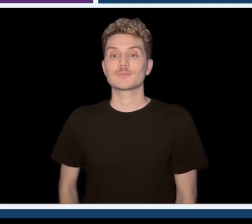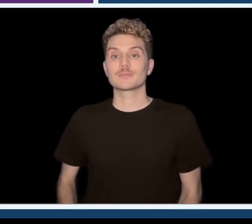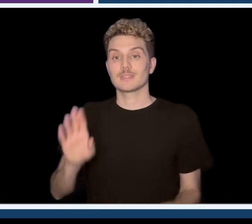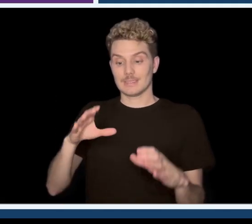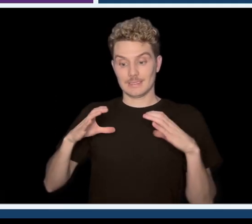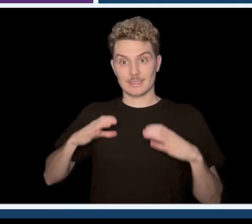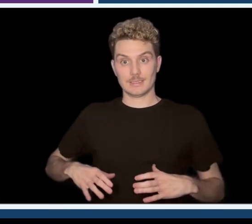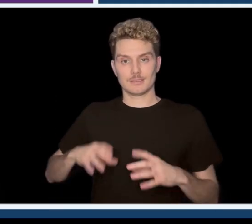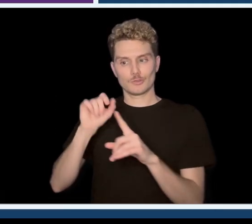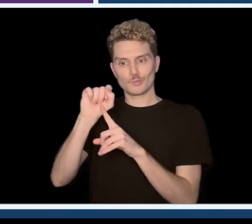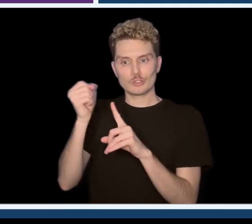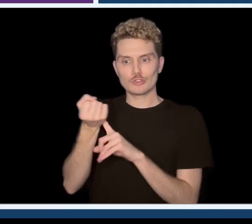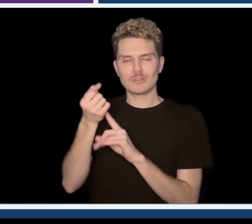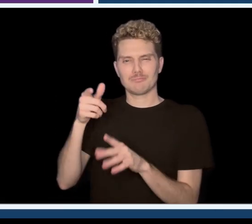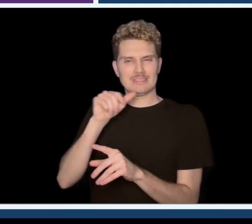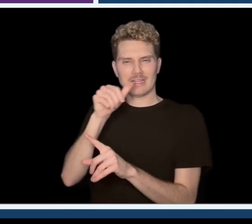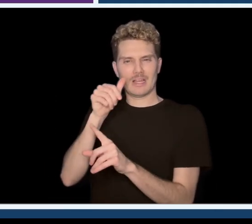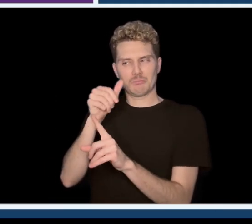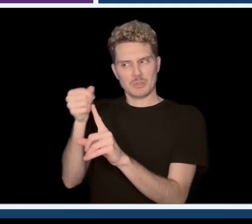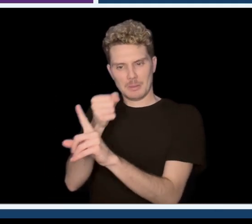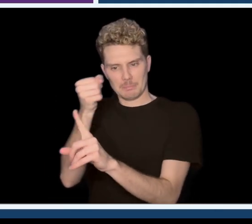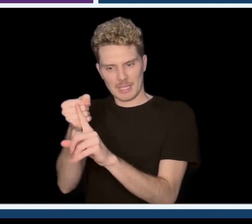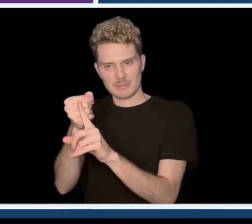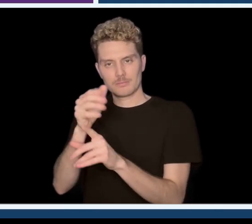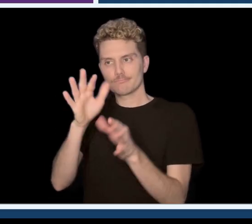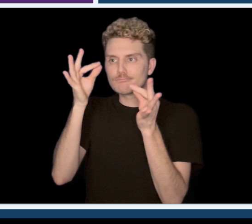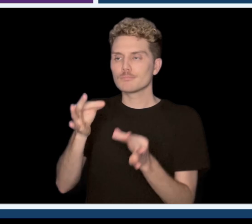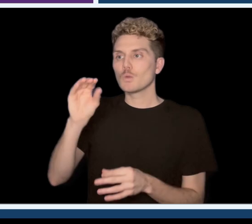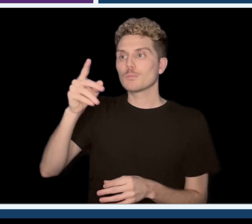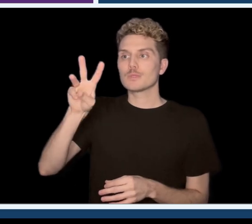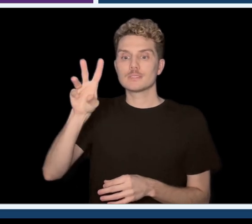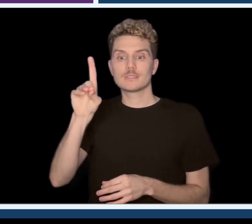Citizenship status is not a factor in determining OPWDD